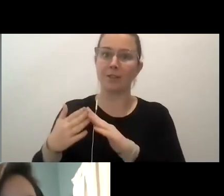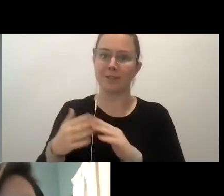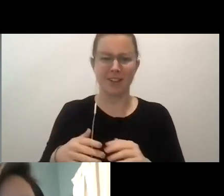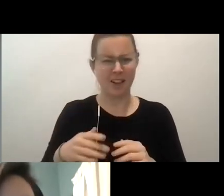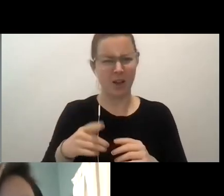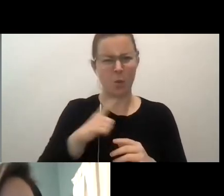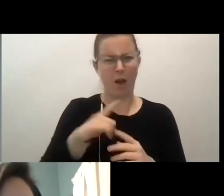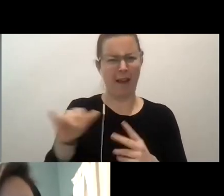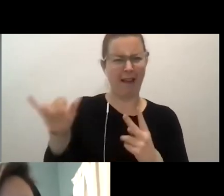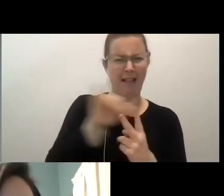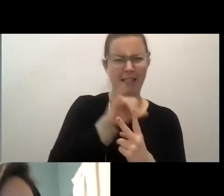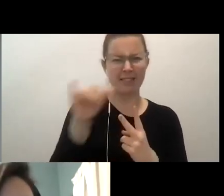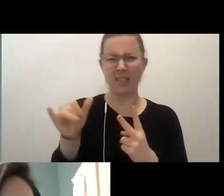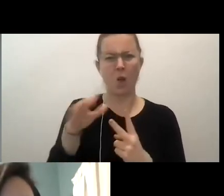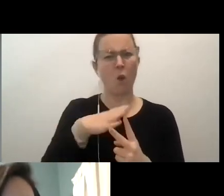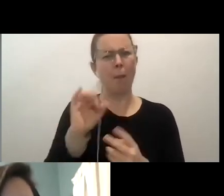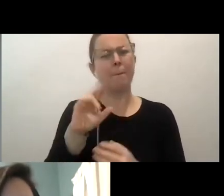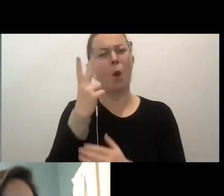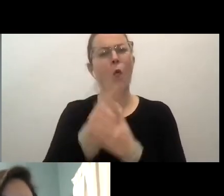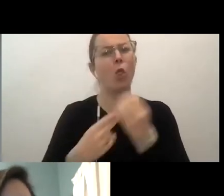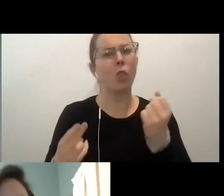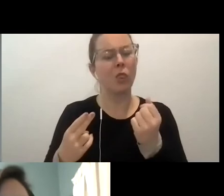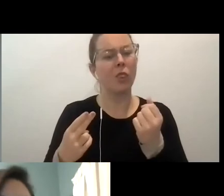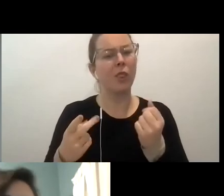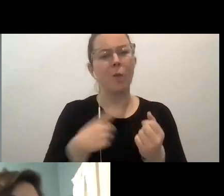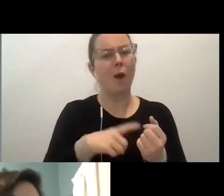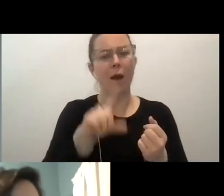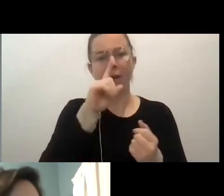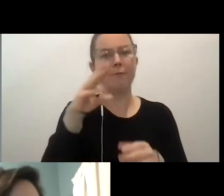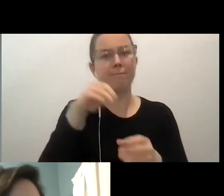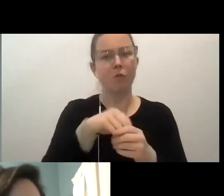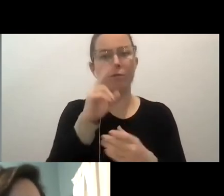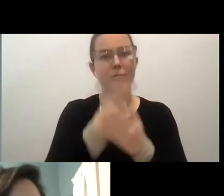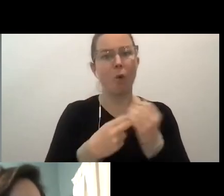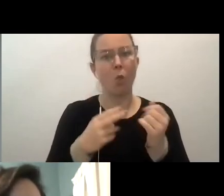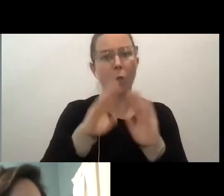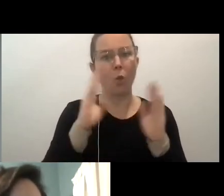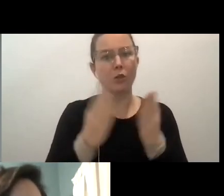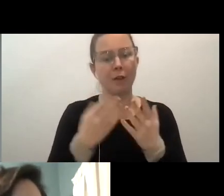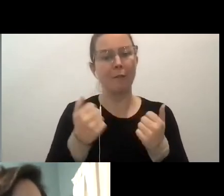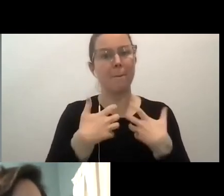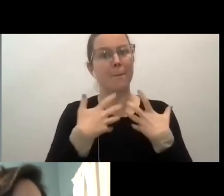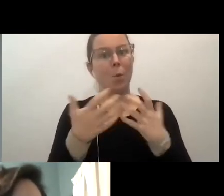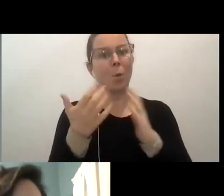Why not both? Why can't we be part of both worlds and have more skills under our belt?